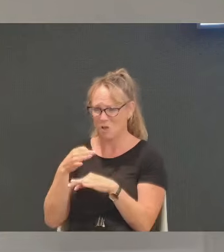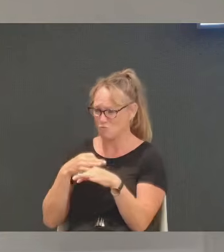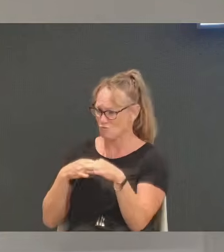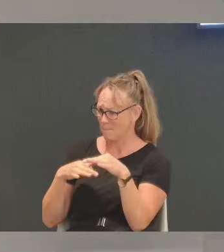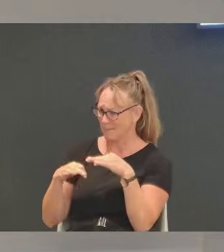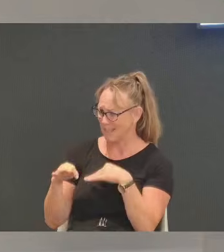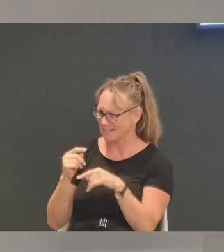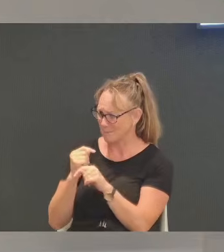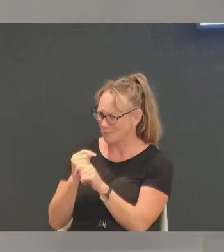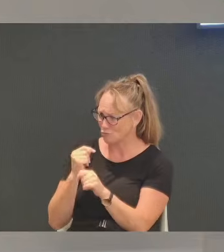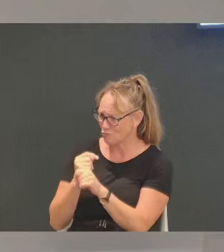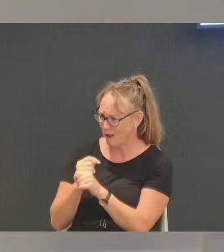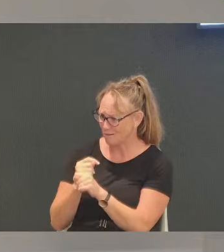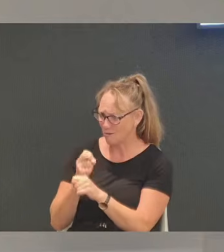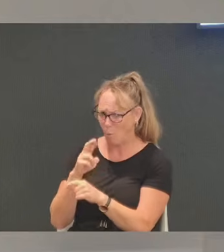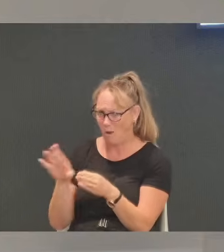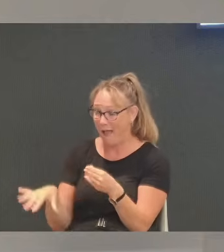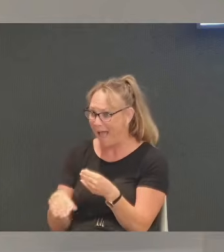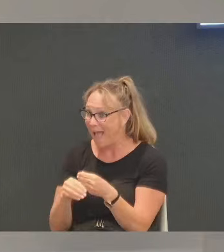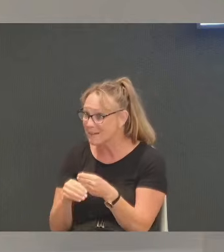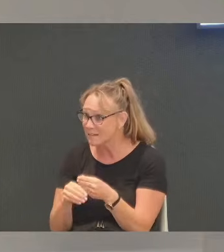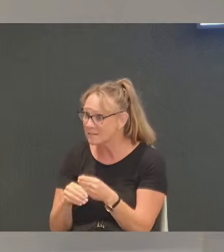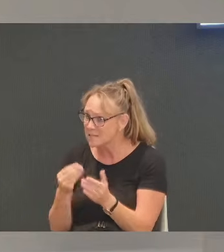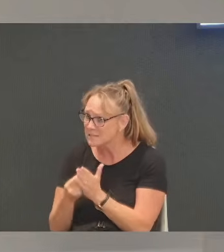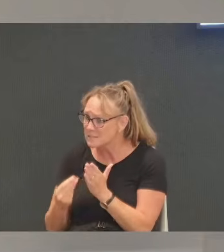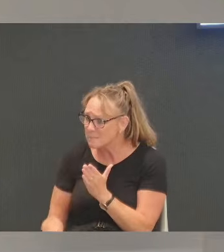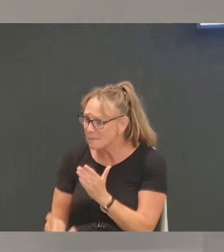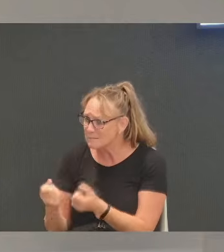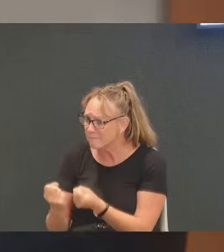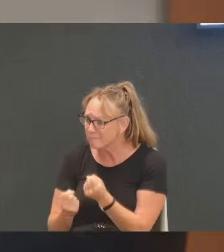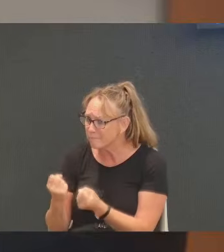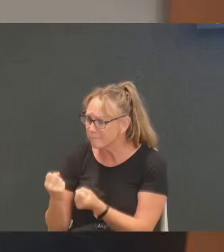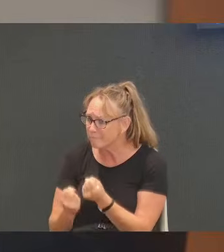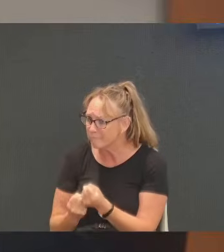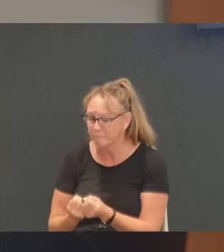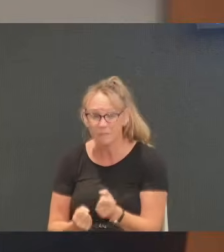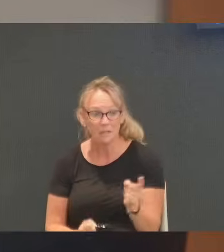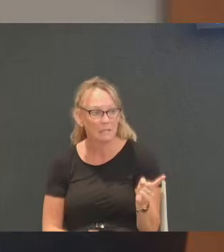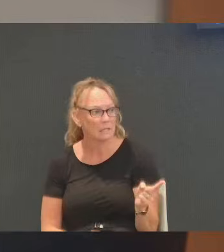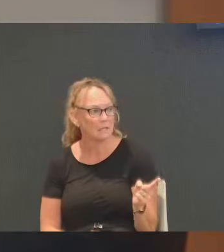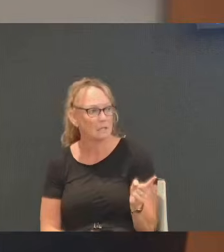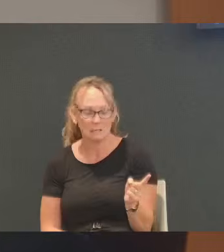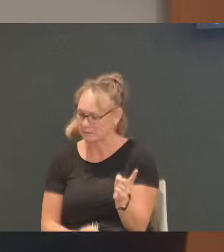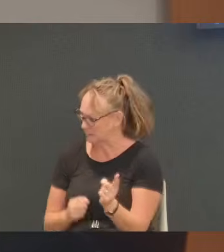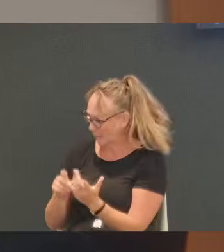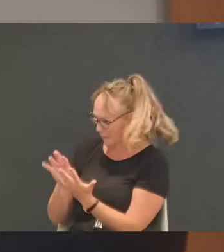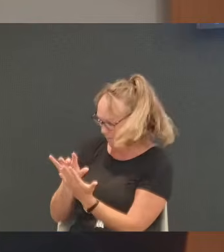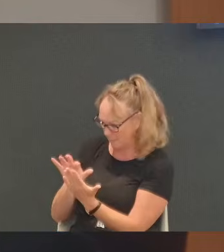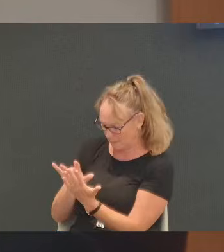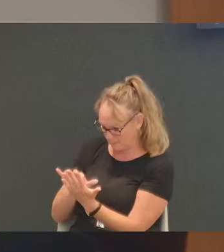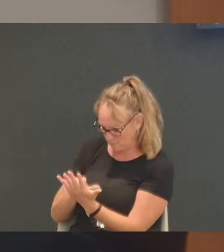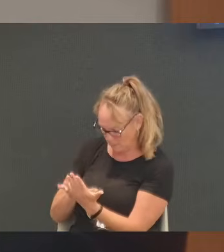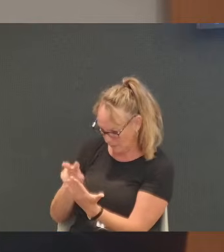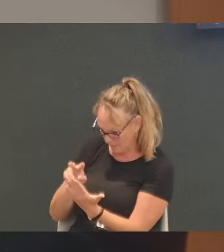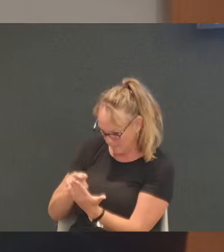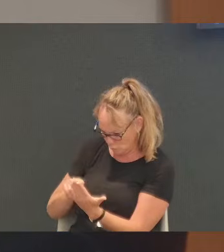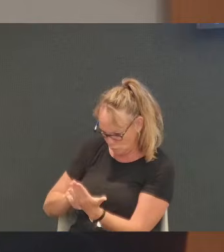their fleet? because they were pretty expensive. I don't Let's see. Authorize It looks like item